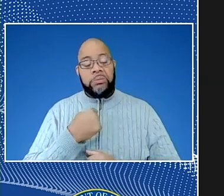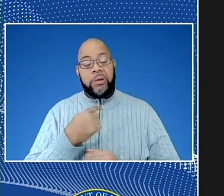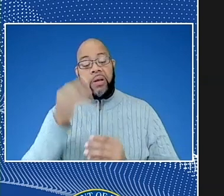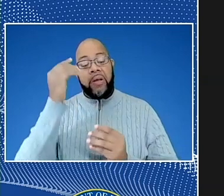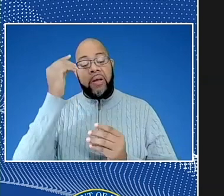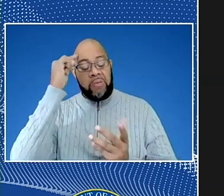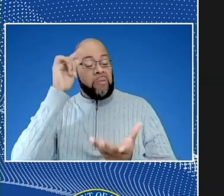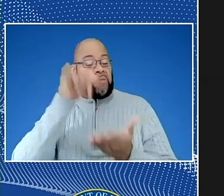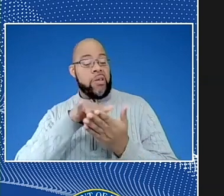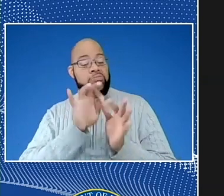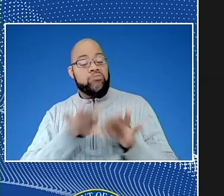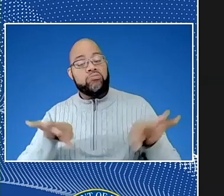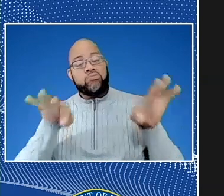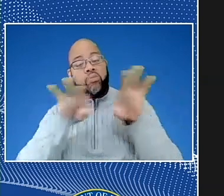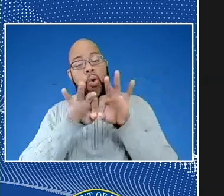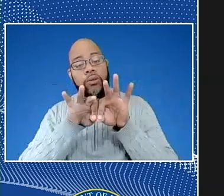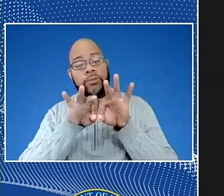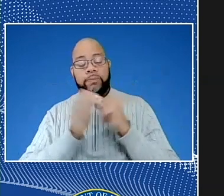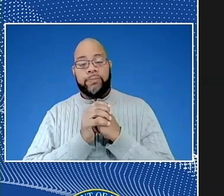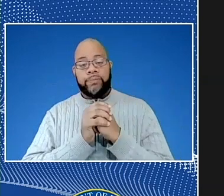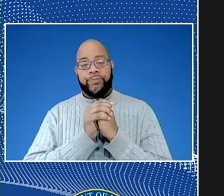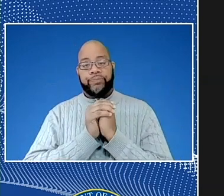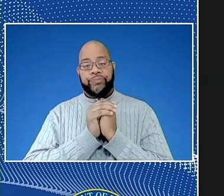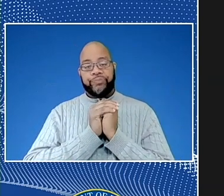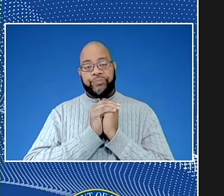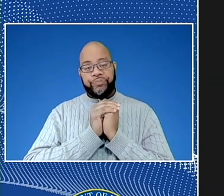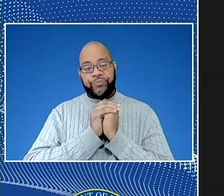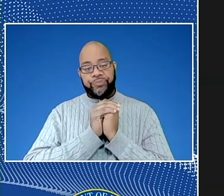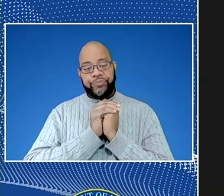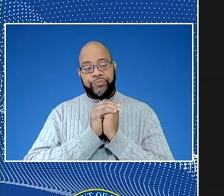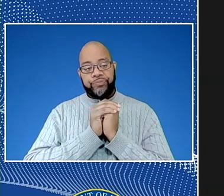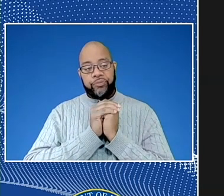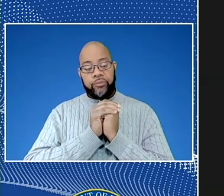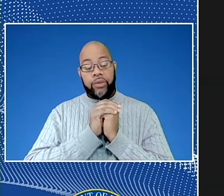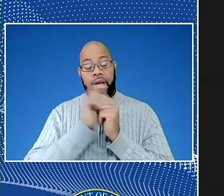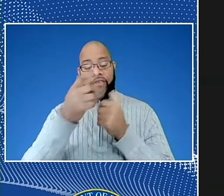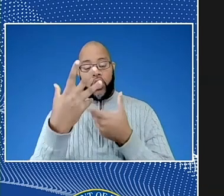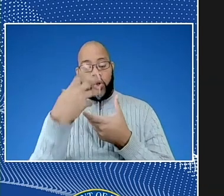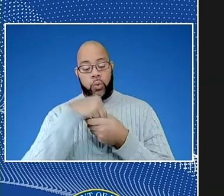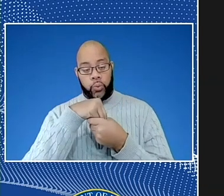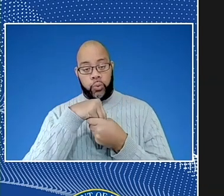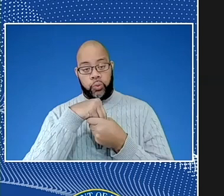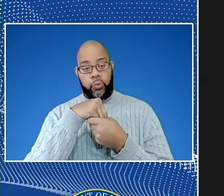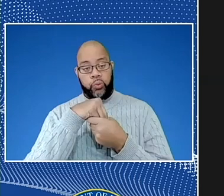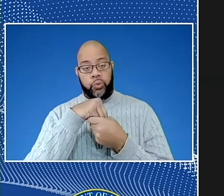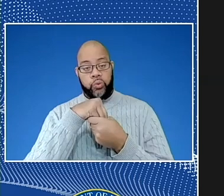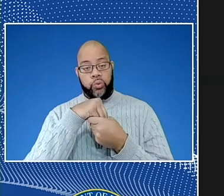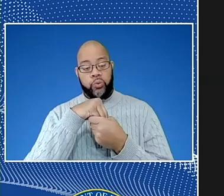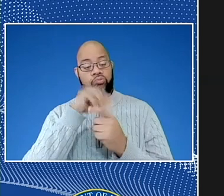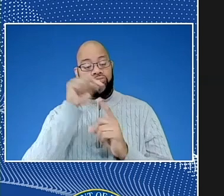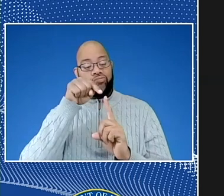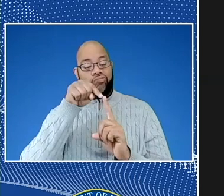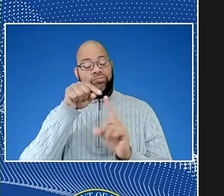important to include it as a specific